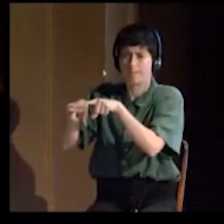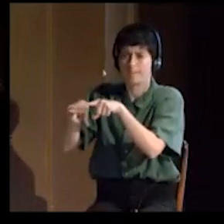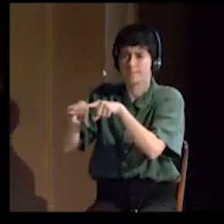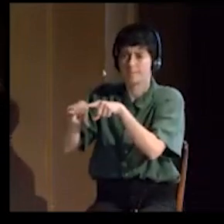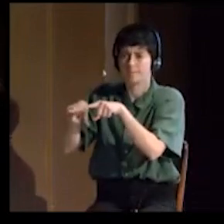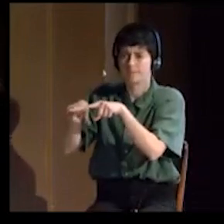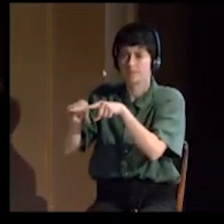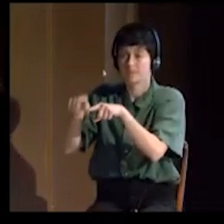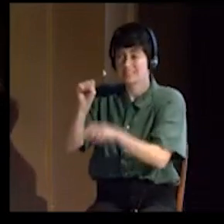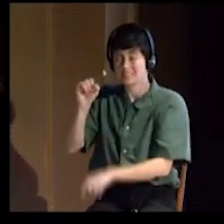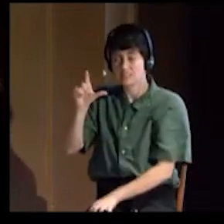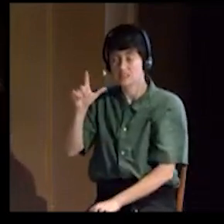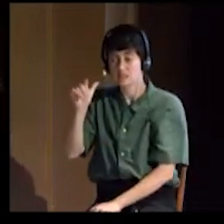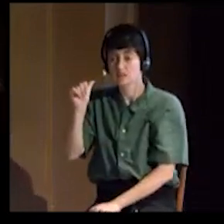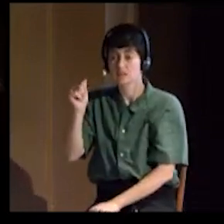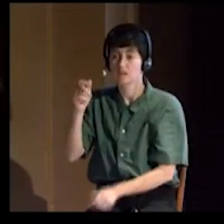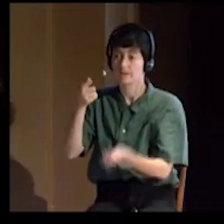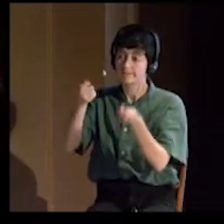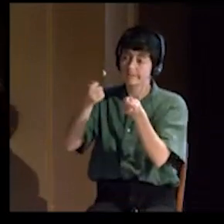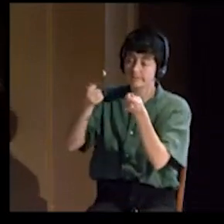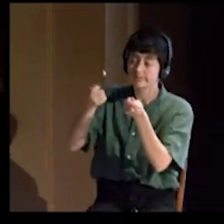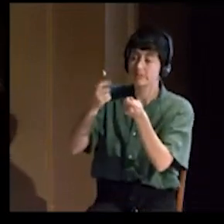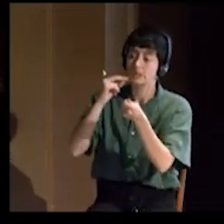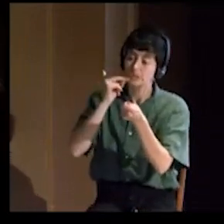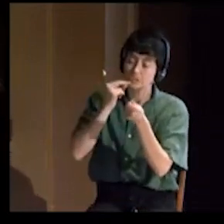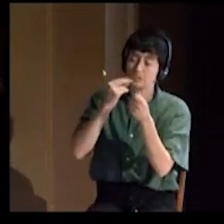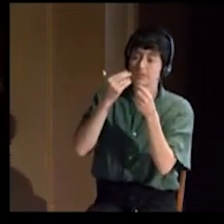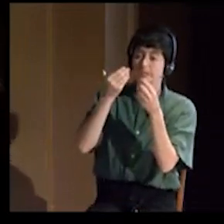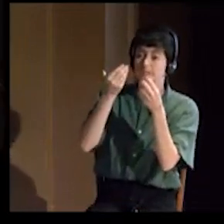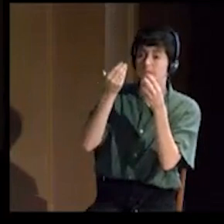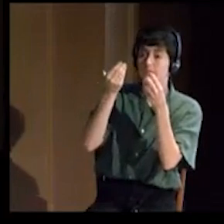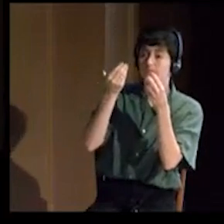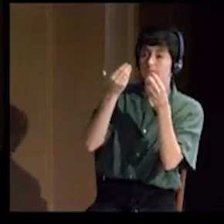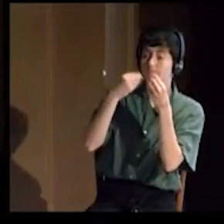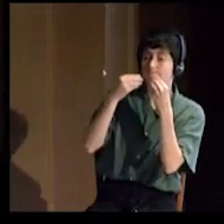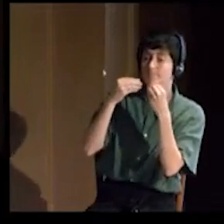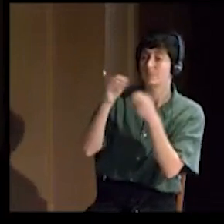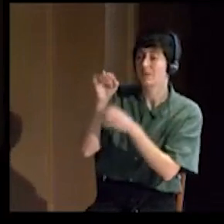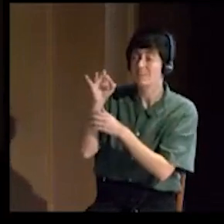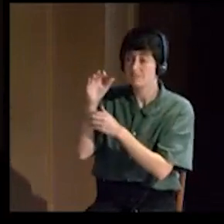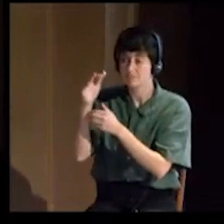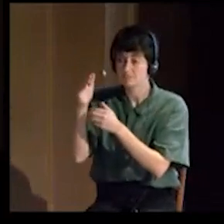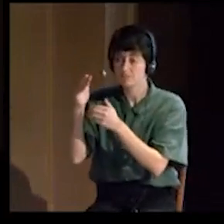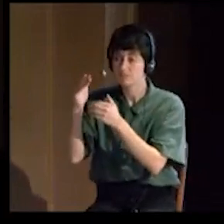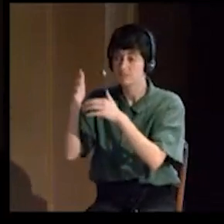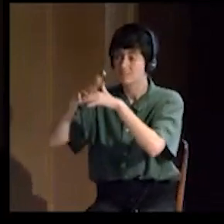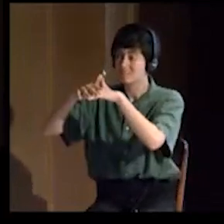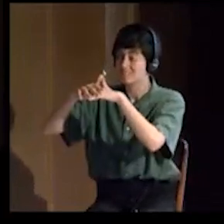So like if you had 100% silica layer or even lower, what would that mean for the hydrosphere?